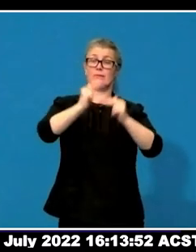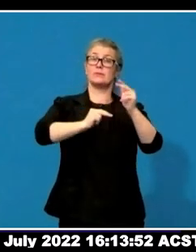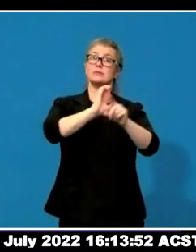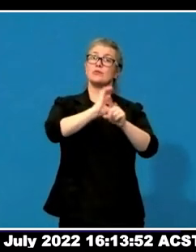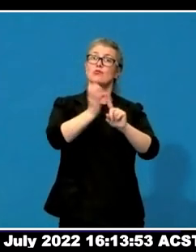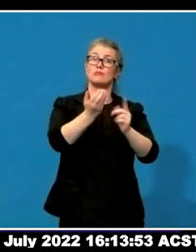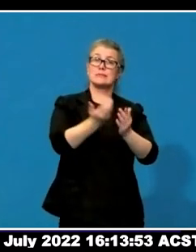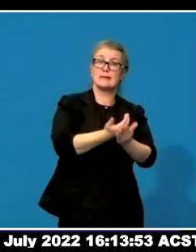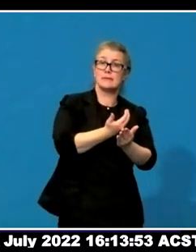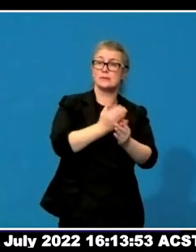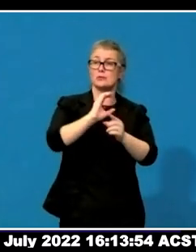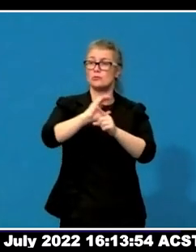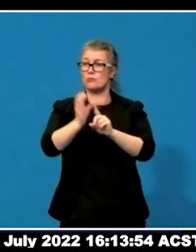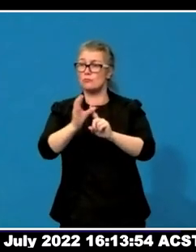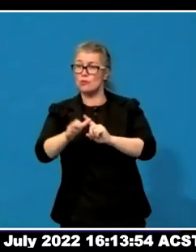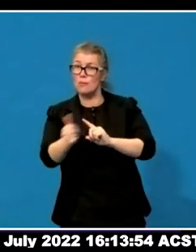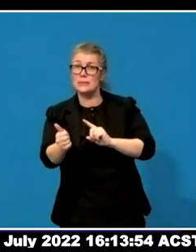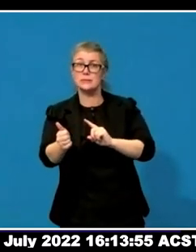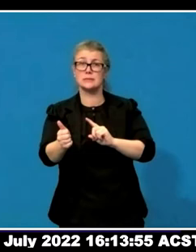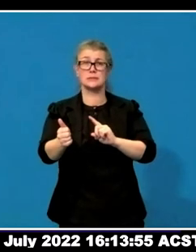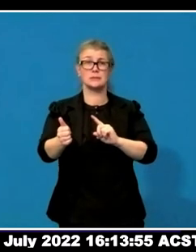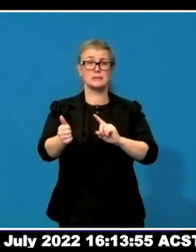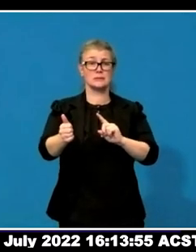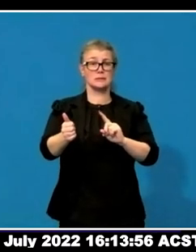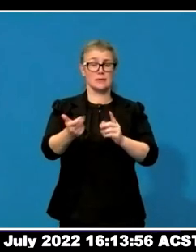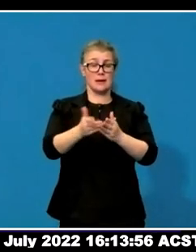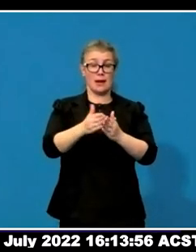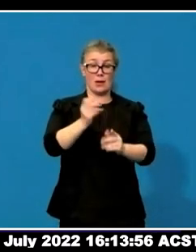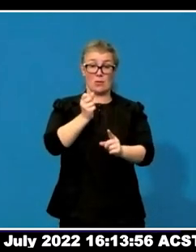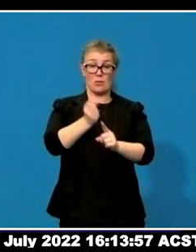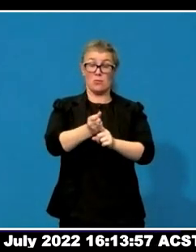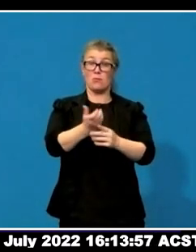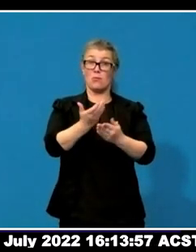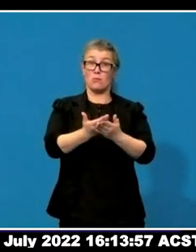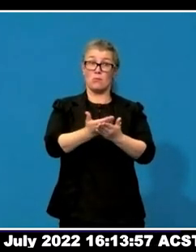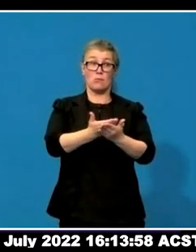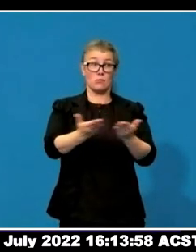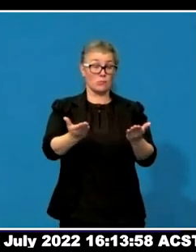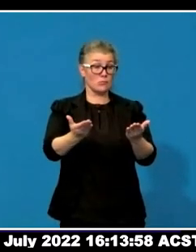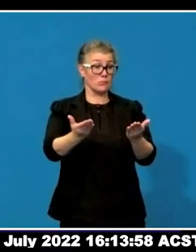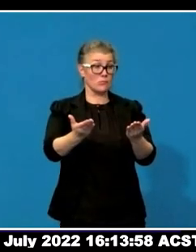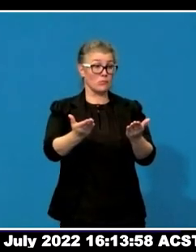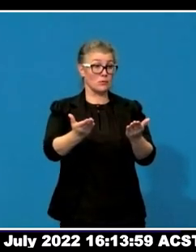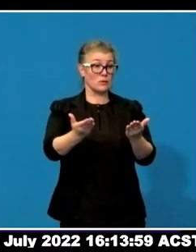cultural competency courses for corporations or institutions, and then we have this more